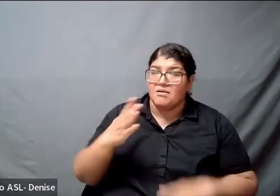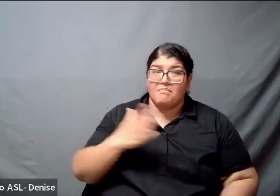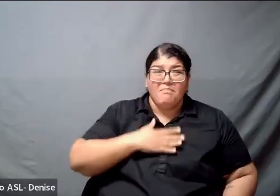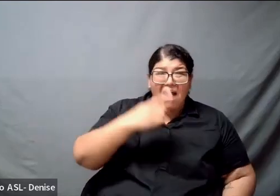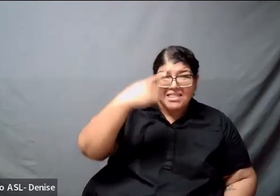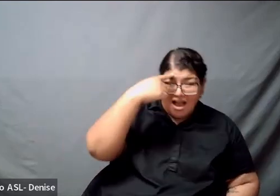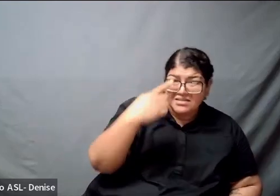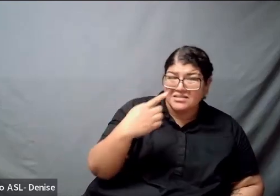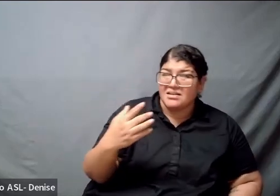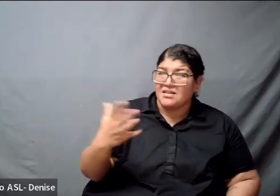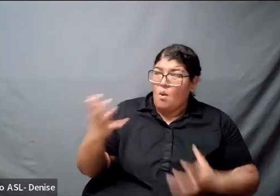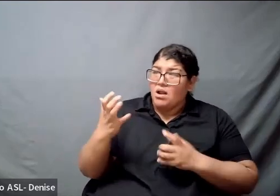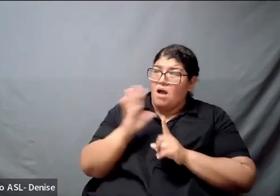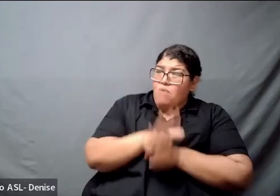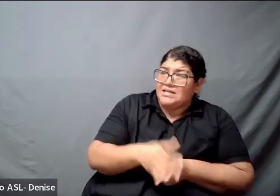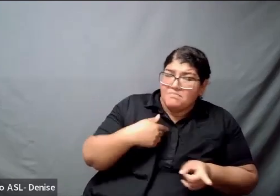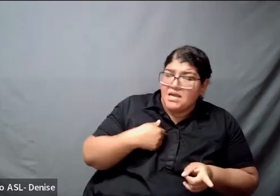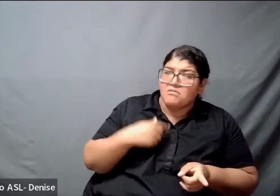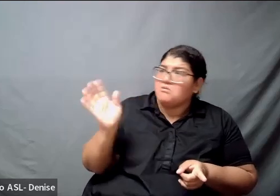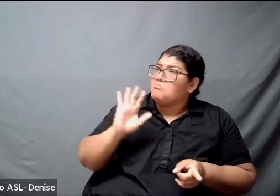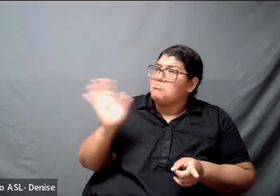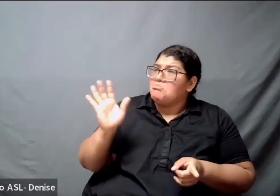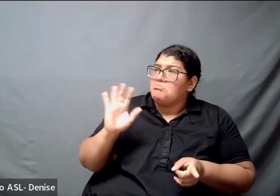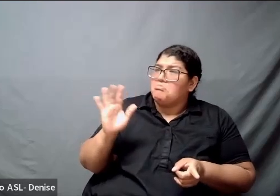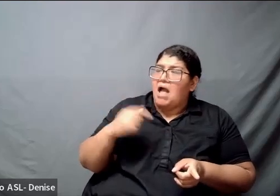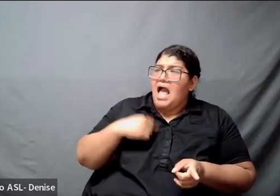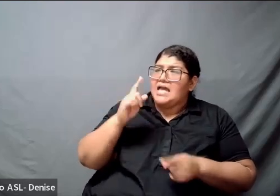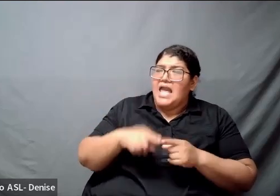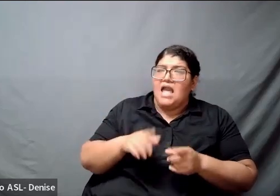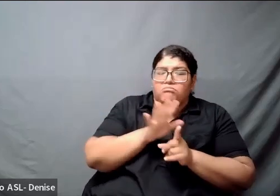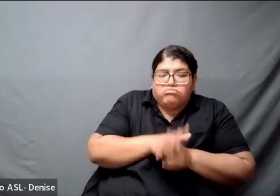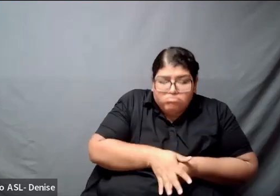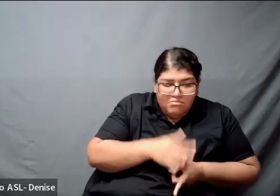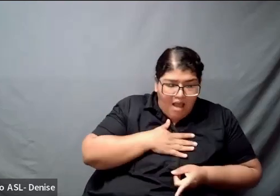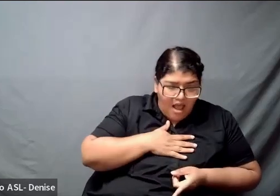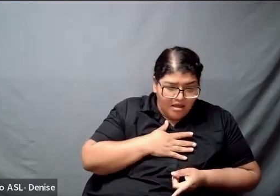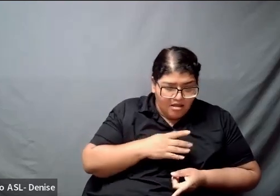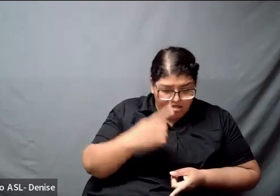I cannot do the same. I have to amplify my thoughts. I have to get louder. I have to get queer, I have to get patter.